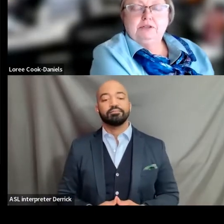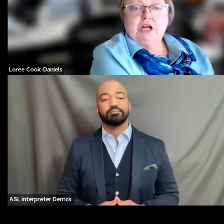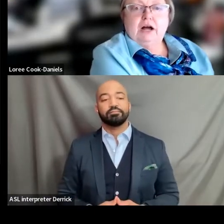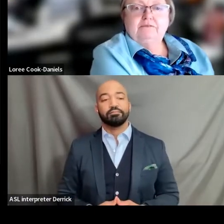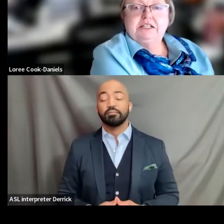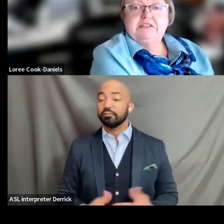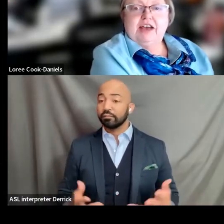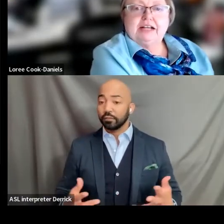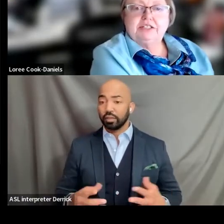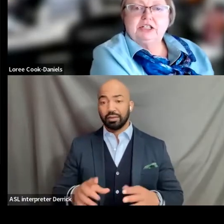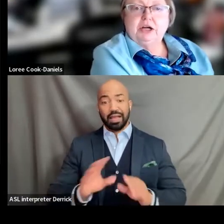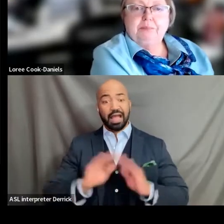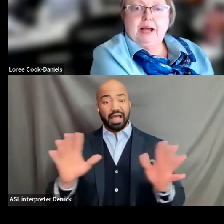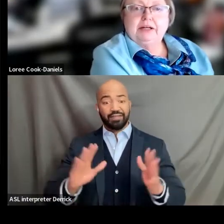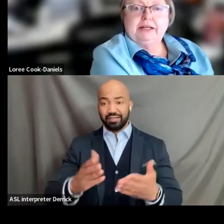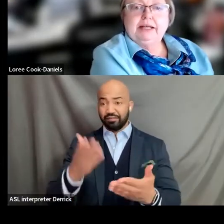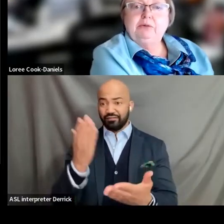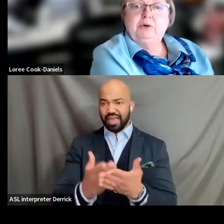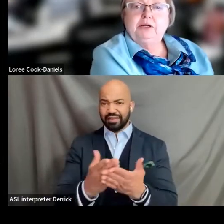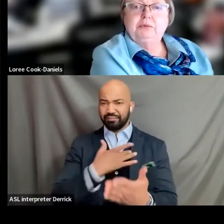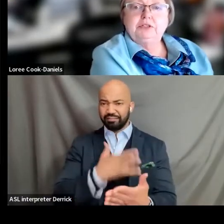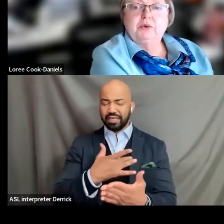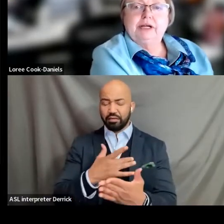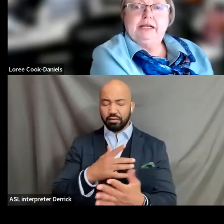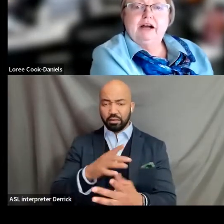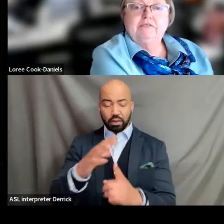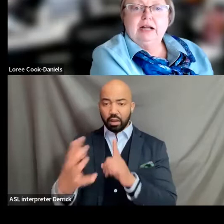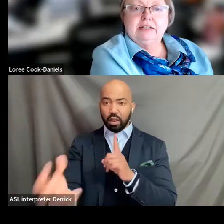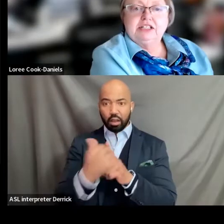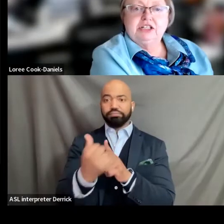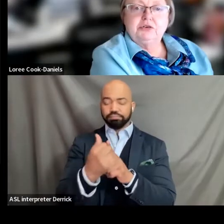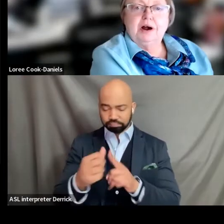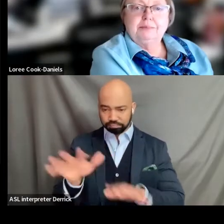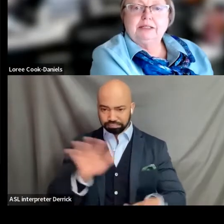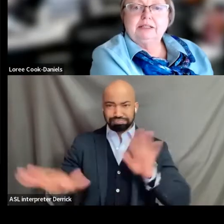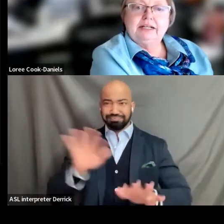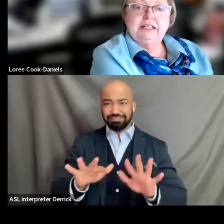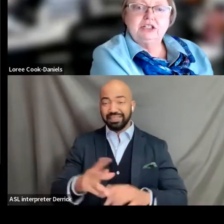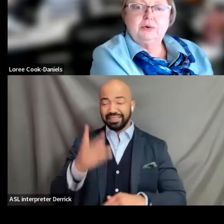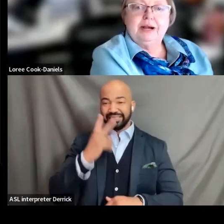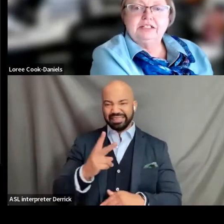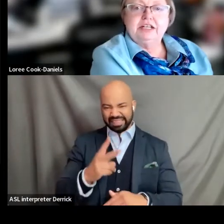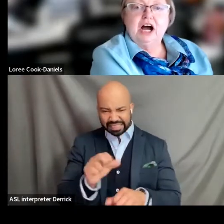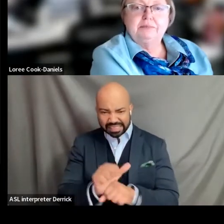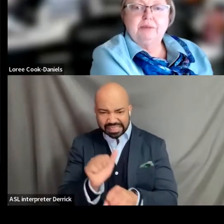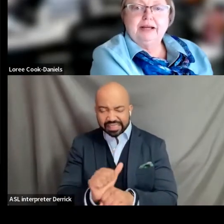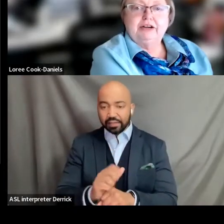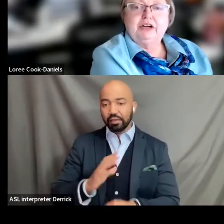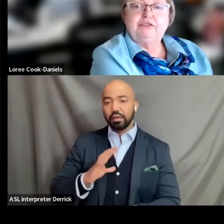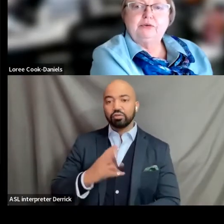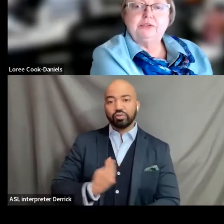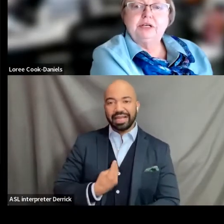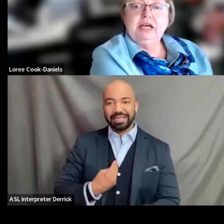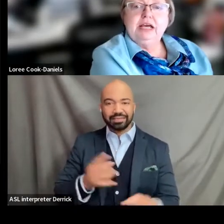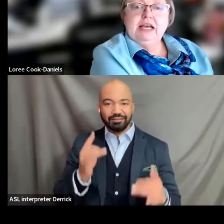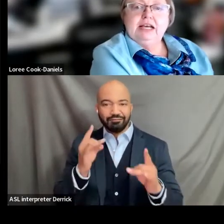One of the most obvious facts that jump out at anyone who is working on violence and trauma against trans and nonbinary folks